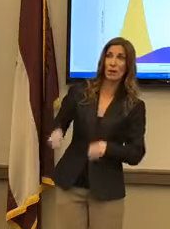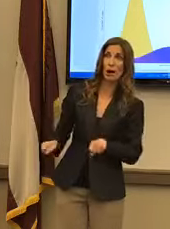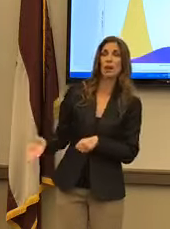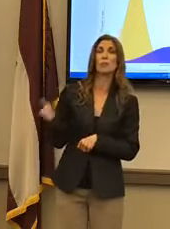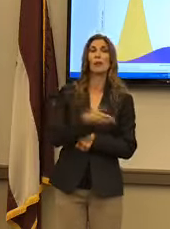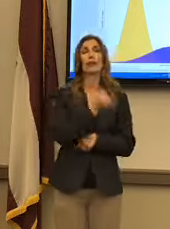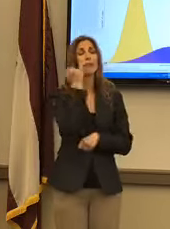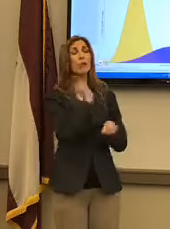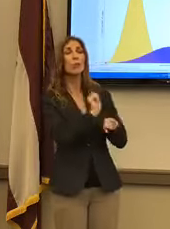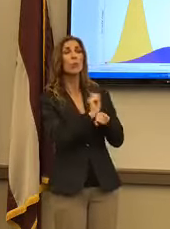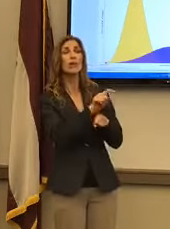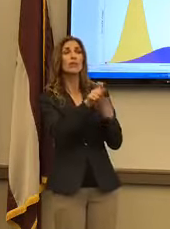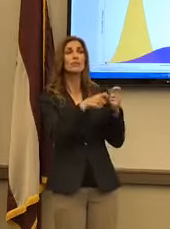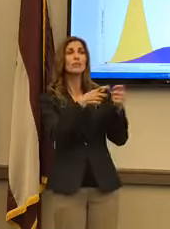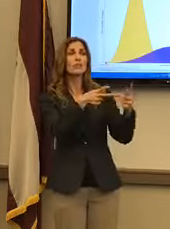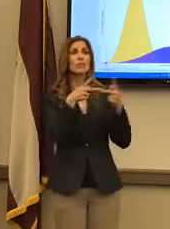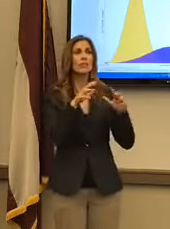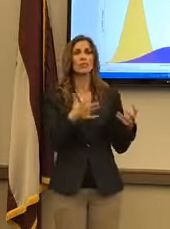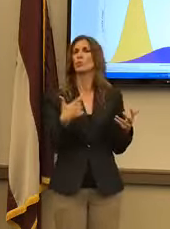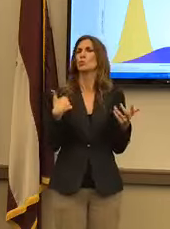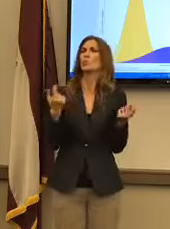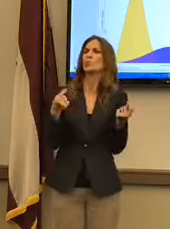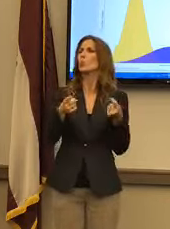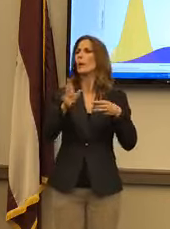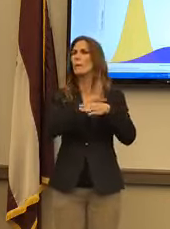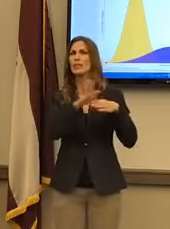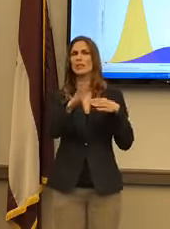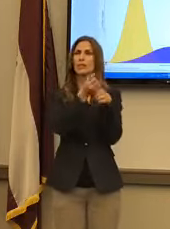at a business what can you do to help make that business safe and accessible